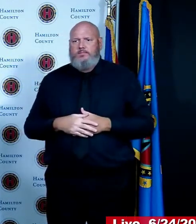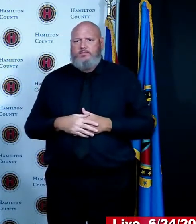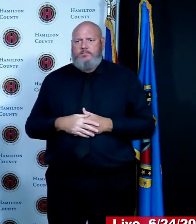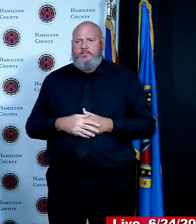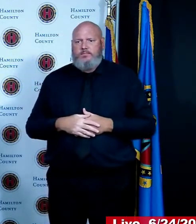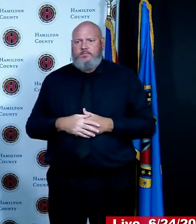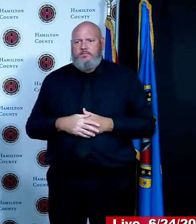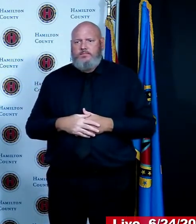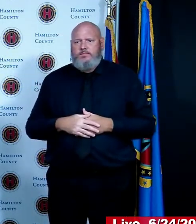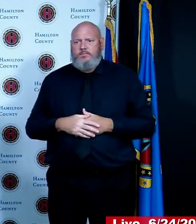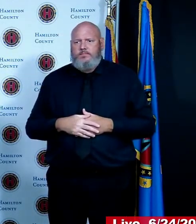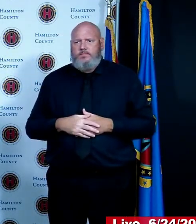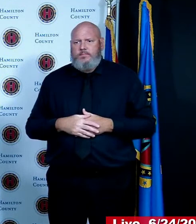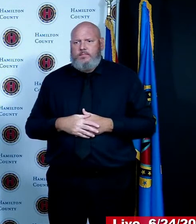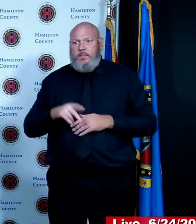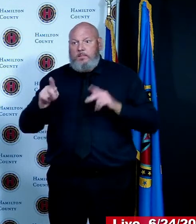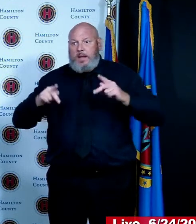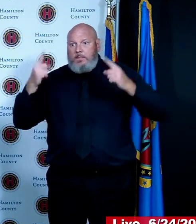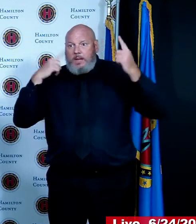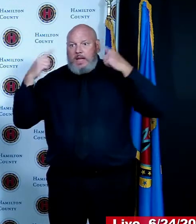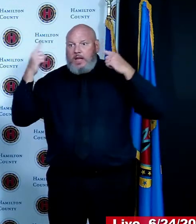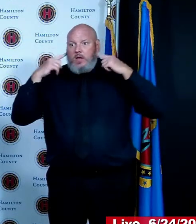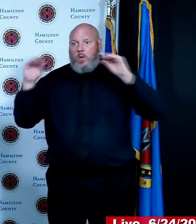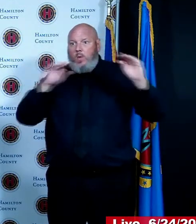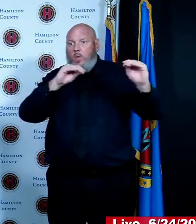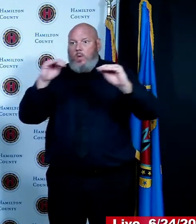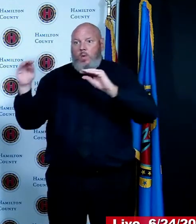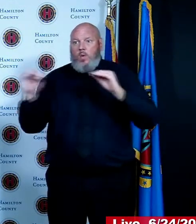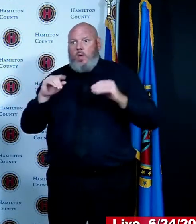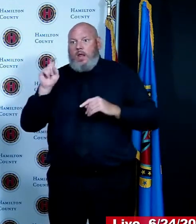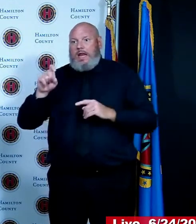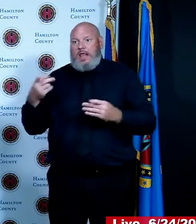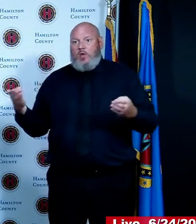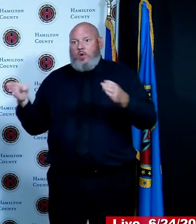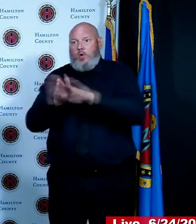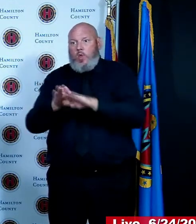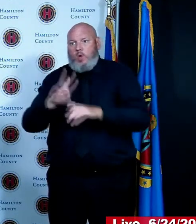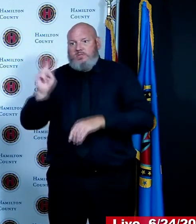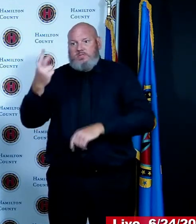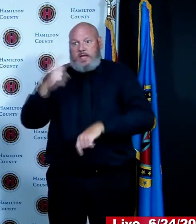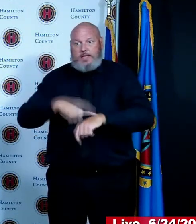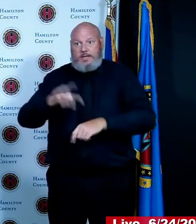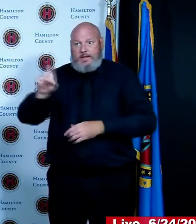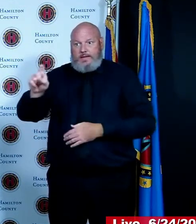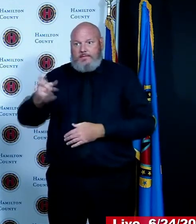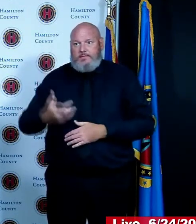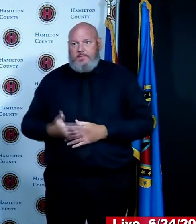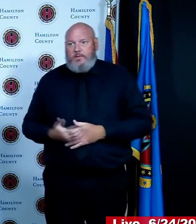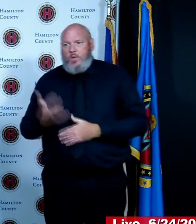would do why wait for this increased hospitalization why wait for this spike